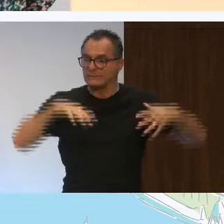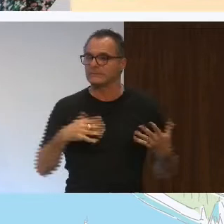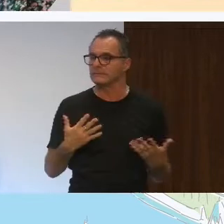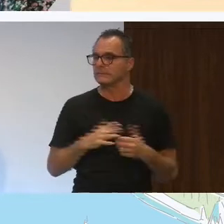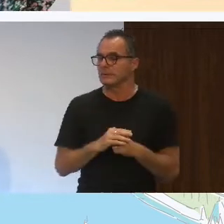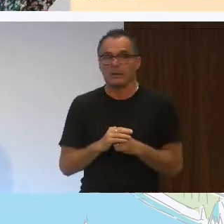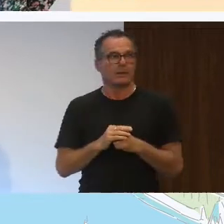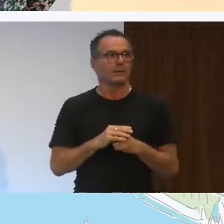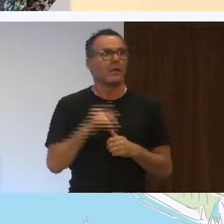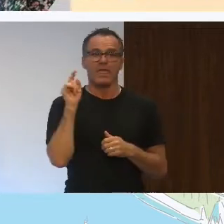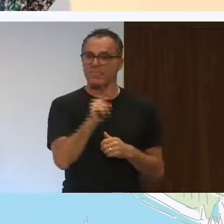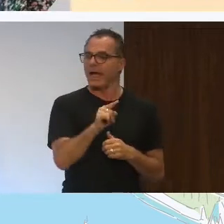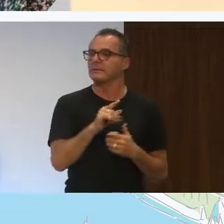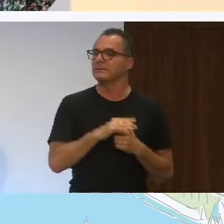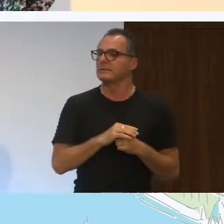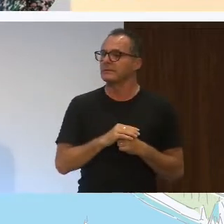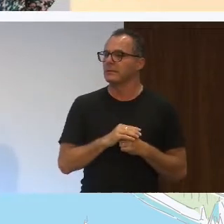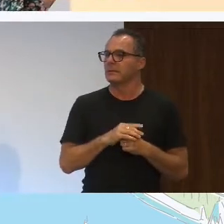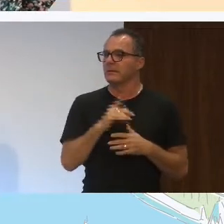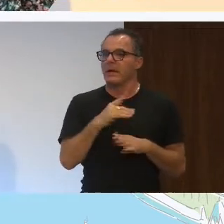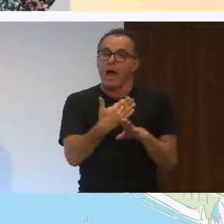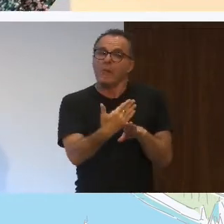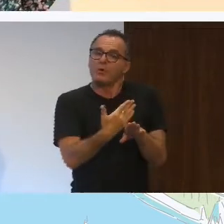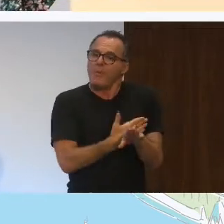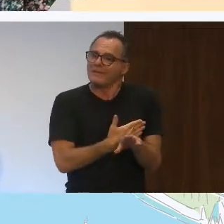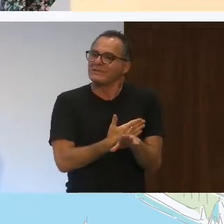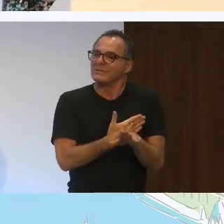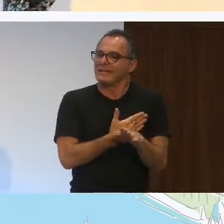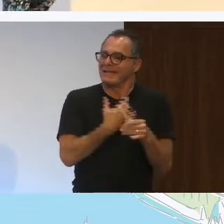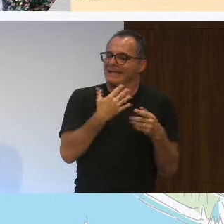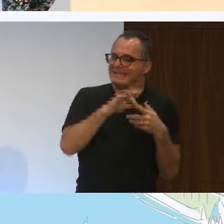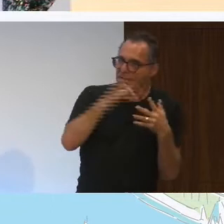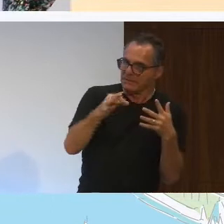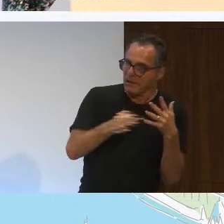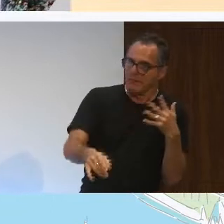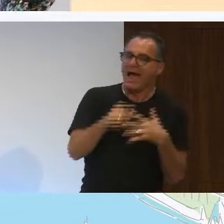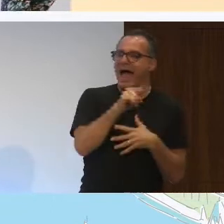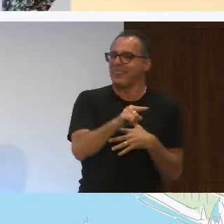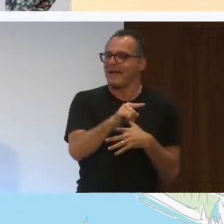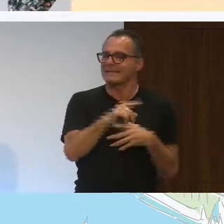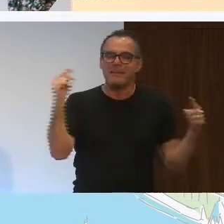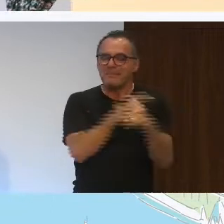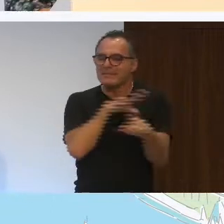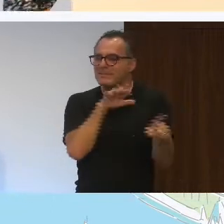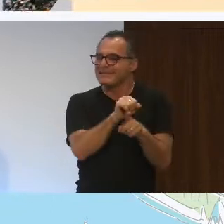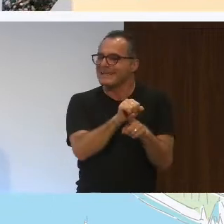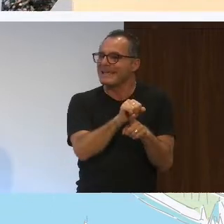that may well be what is a premonitory symptom manifesting as a misperceived trigger, and that goes in a similar way to chocolate.